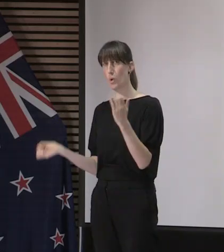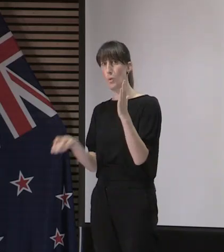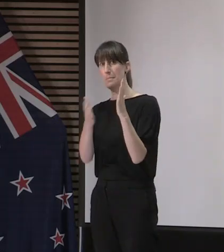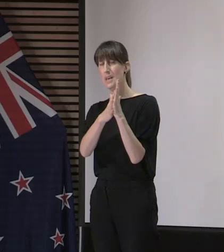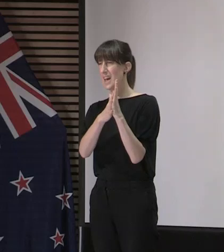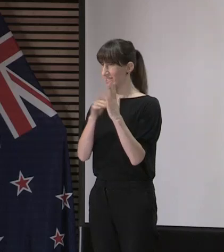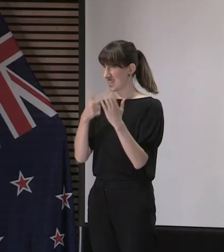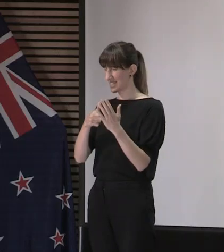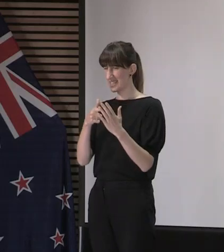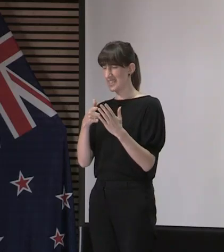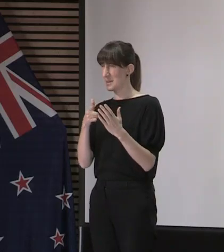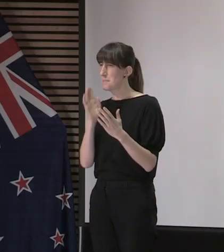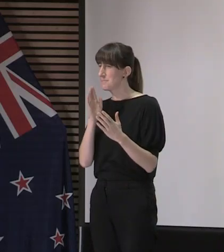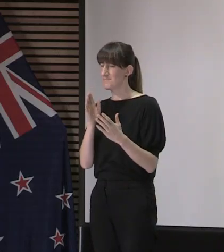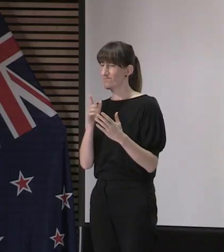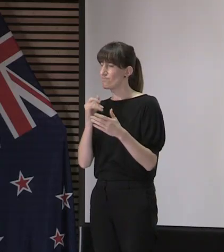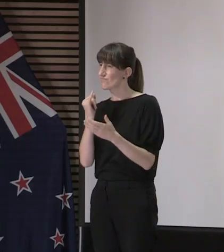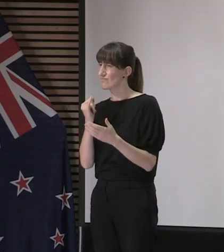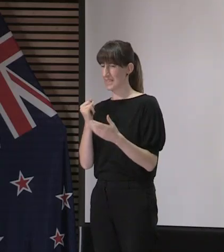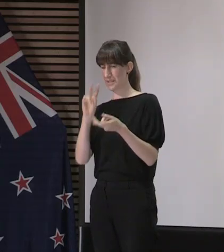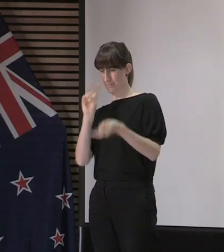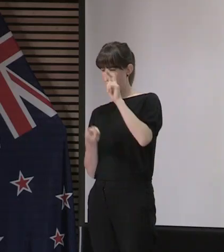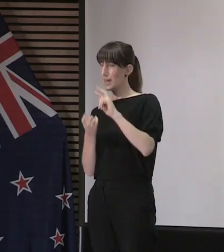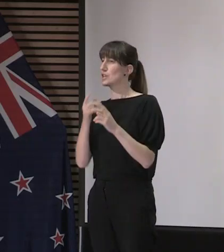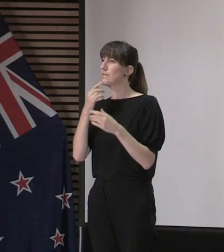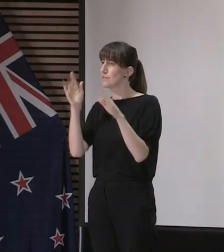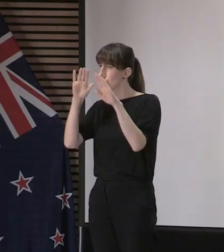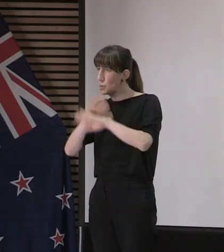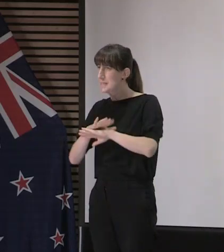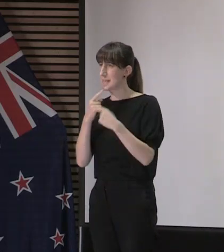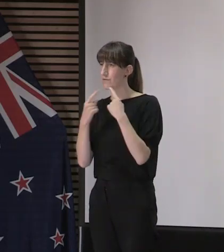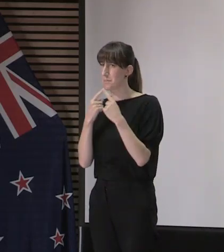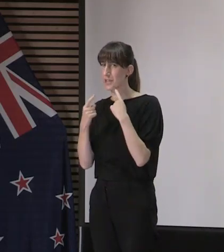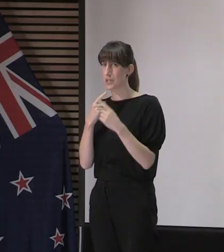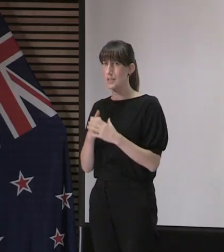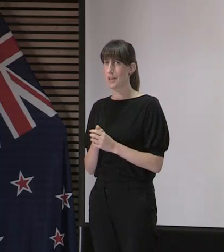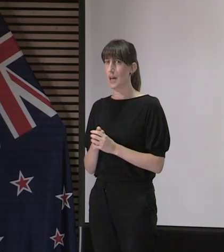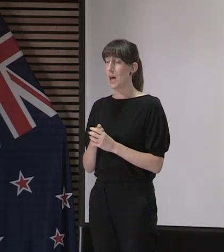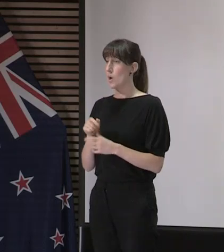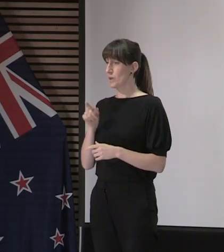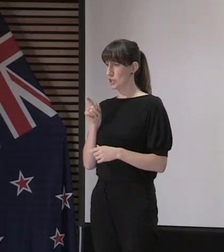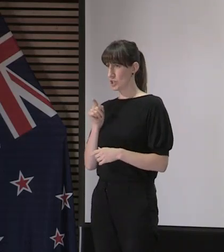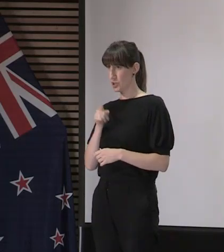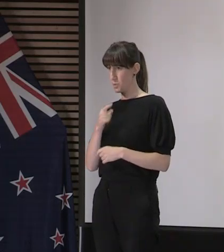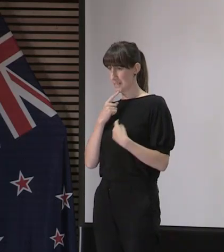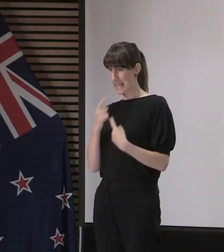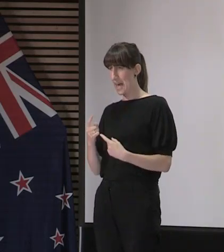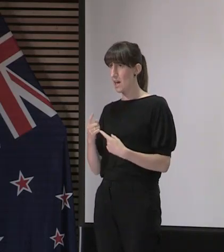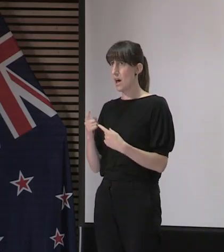transmission misleading? And, if not, why is the ministry not saying it's community transmission when someone gets